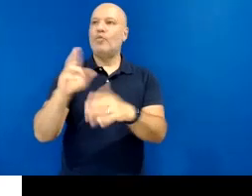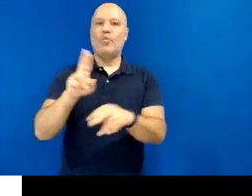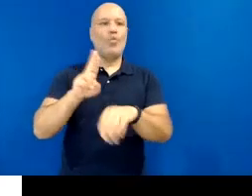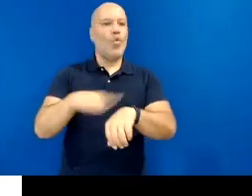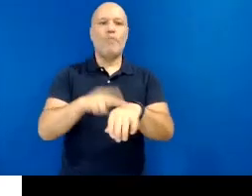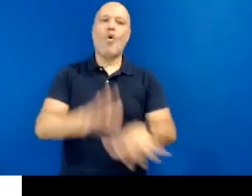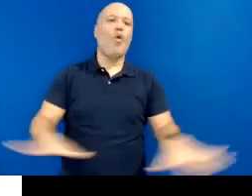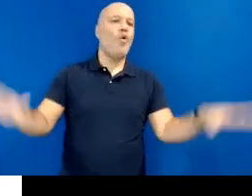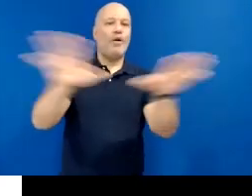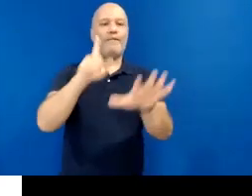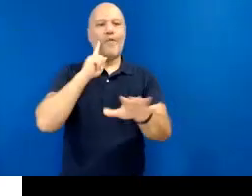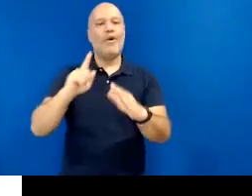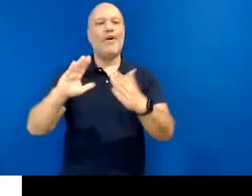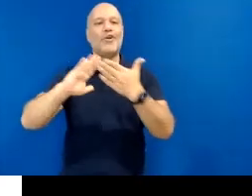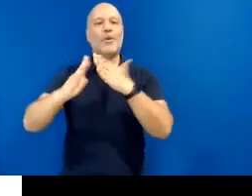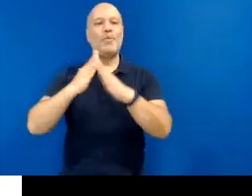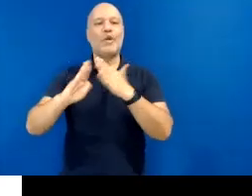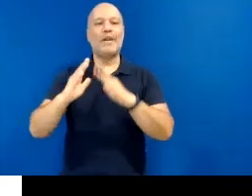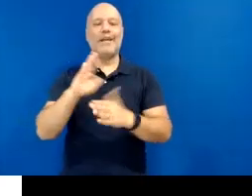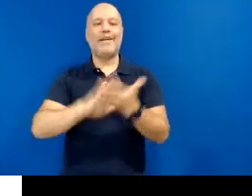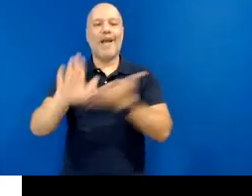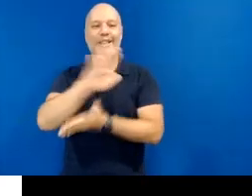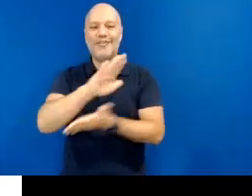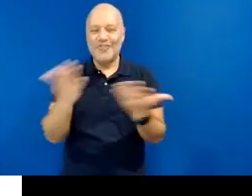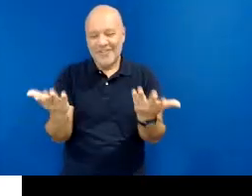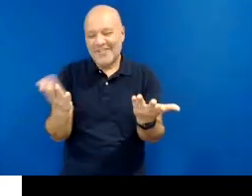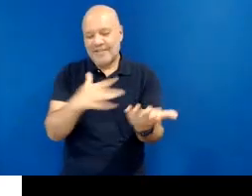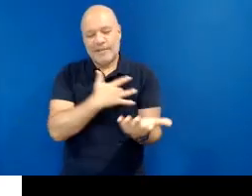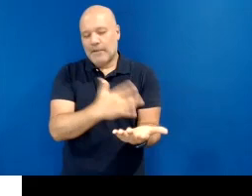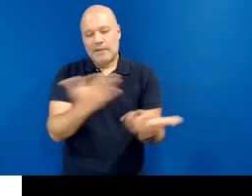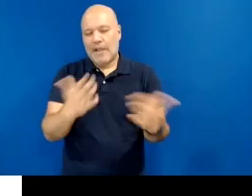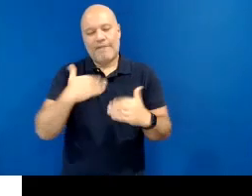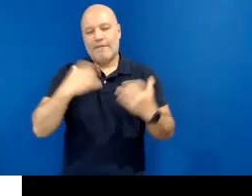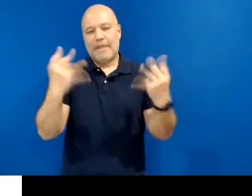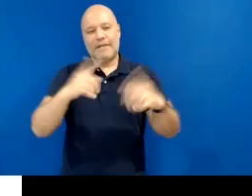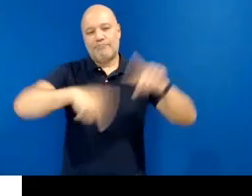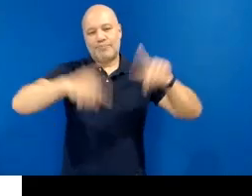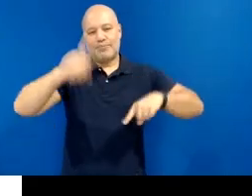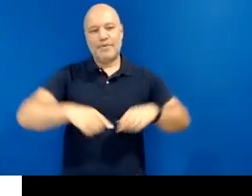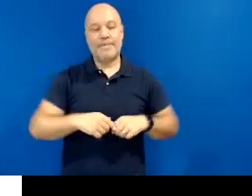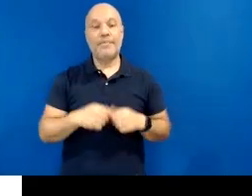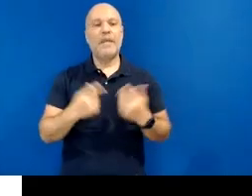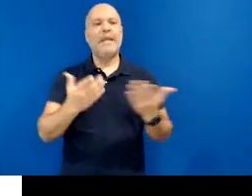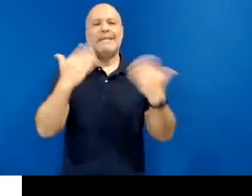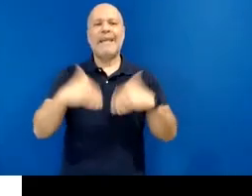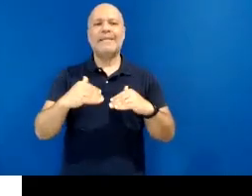Inclusive means what do we do about that diversity? How do we incorporate it.